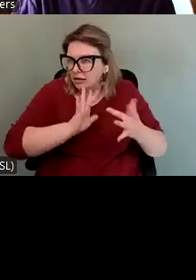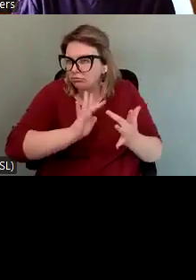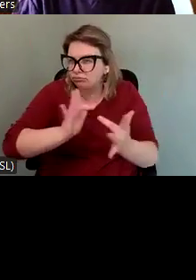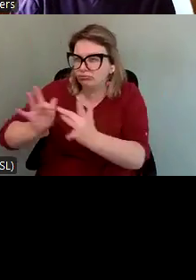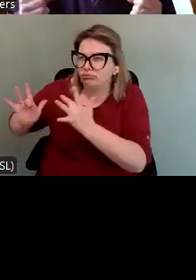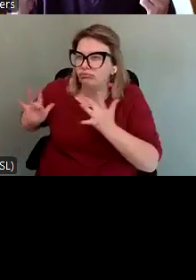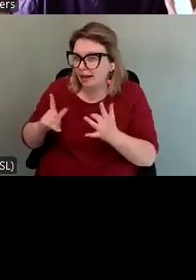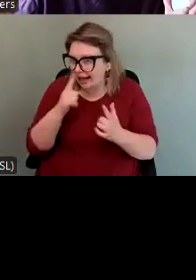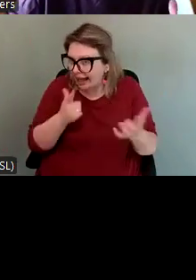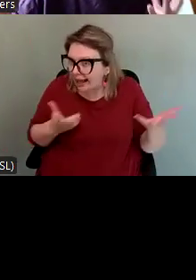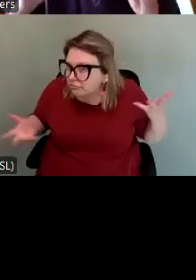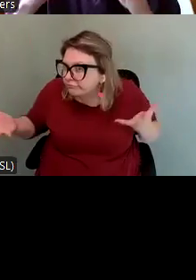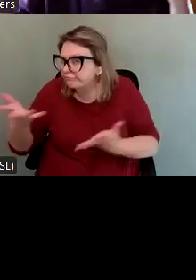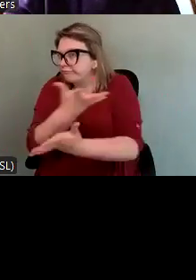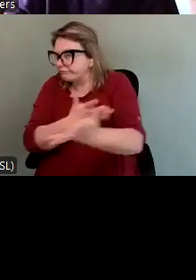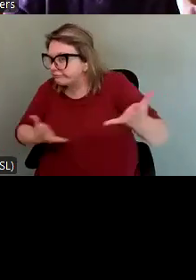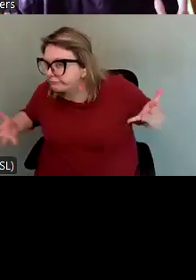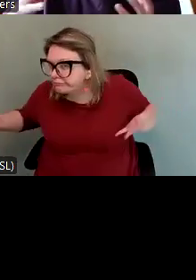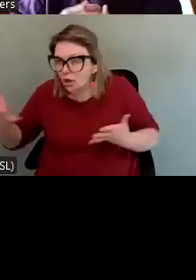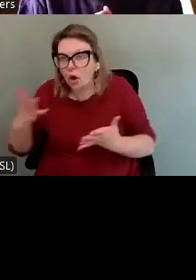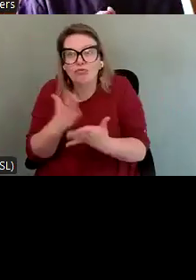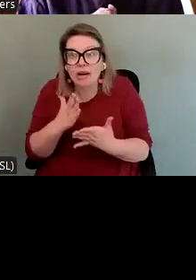which is mind-boggling when you get into that.